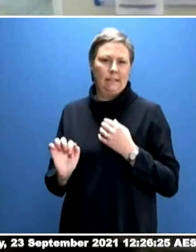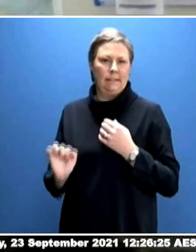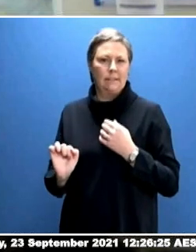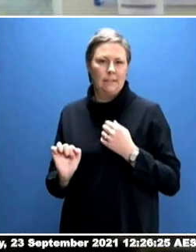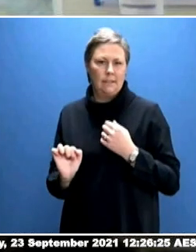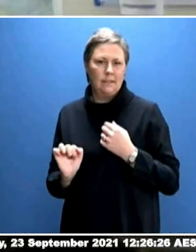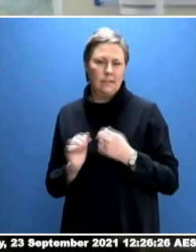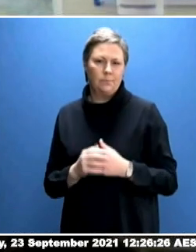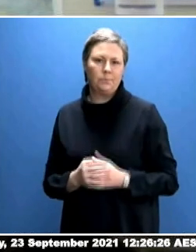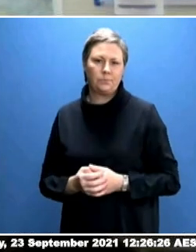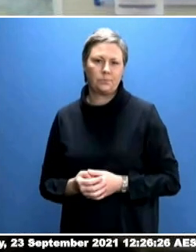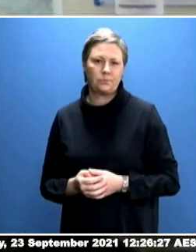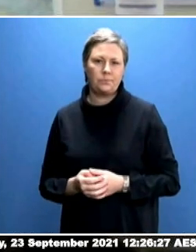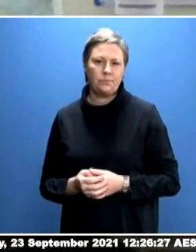that were of concern.